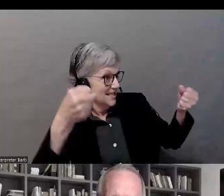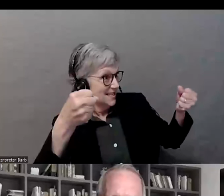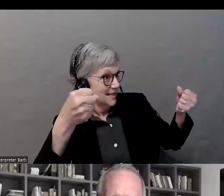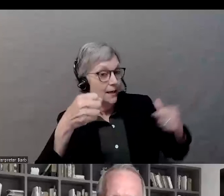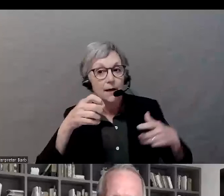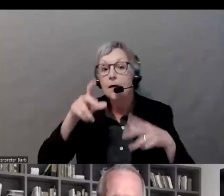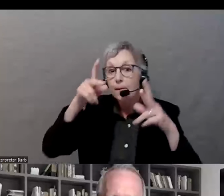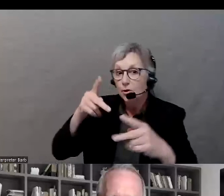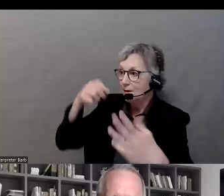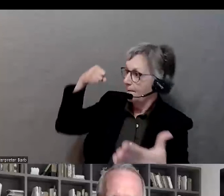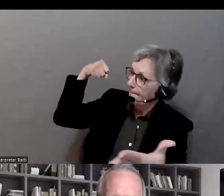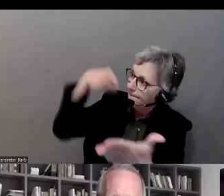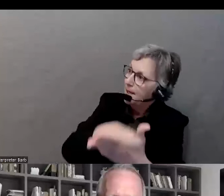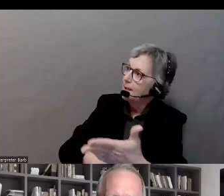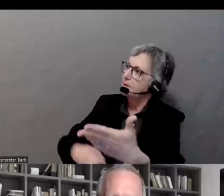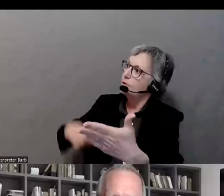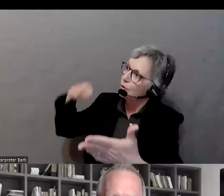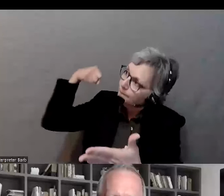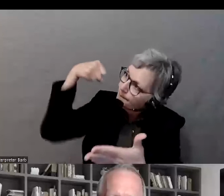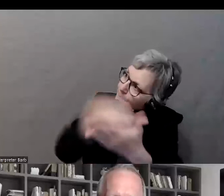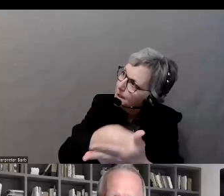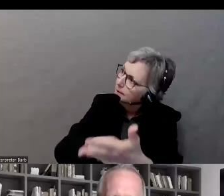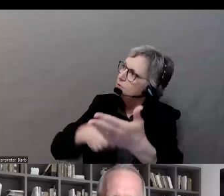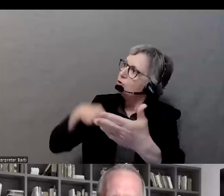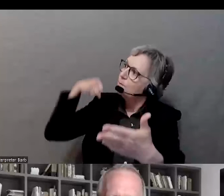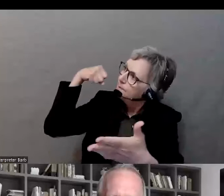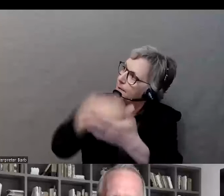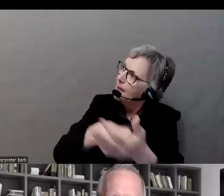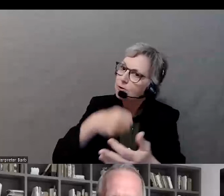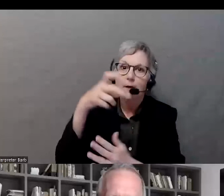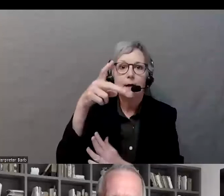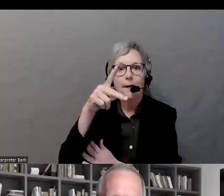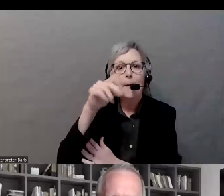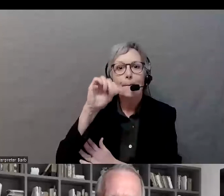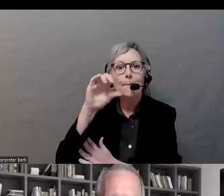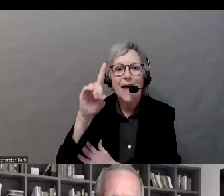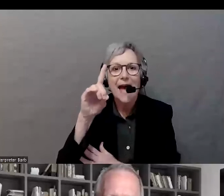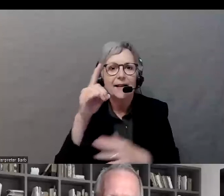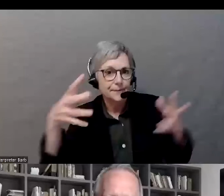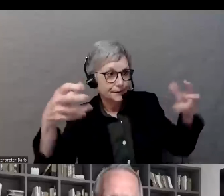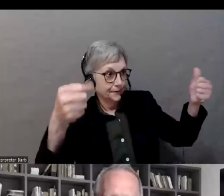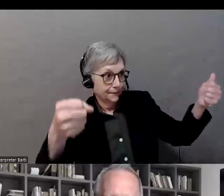THE STAFF KEPT HOLDING THE PAD AND THE ENTIRE EPISODE COMPLETELY